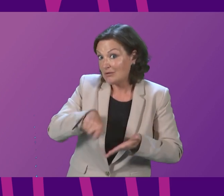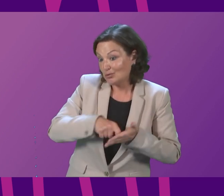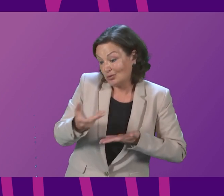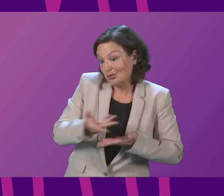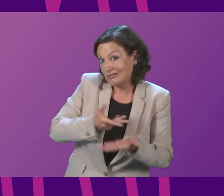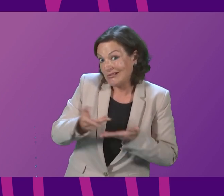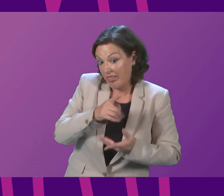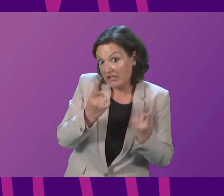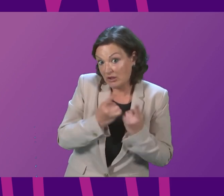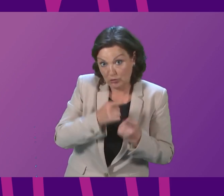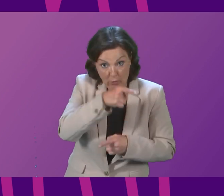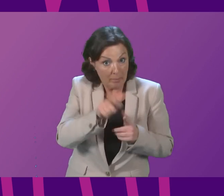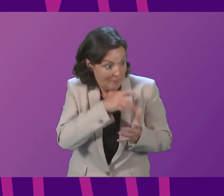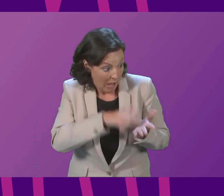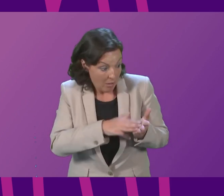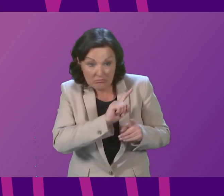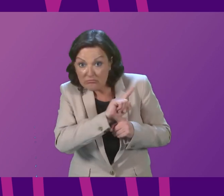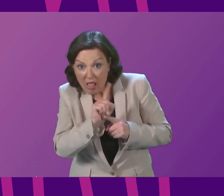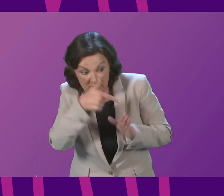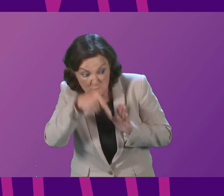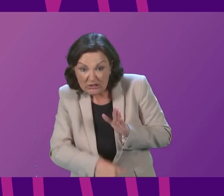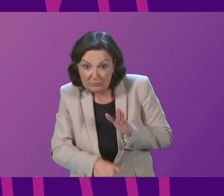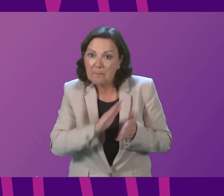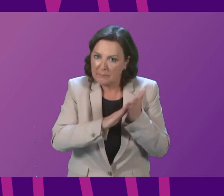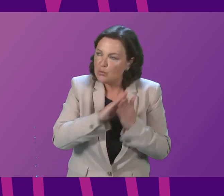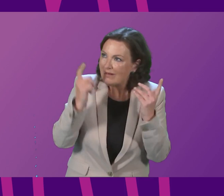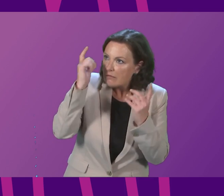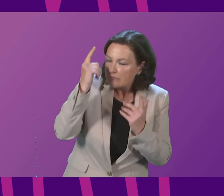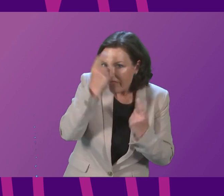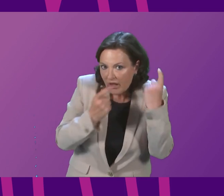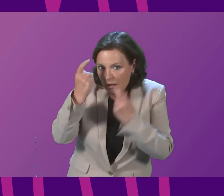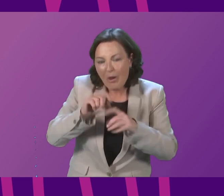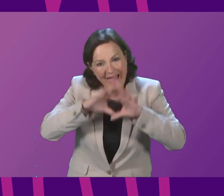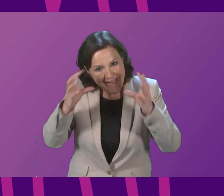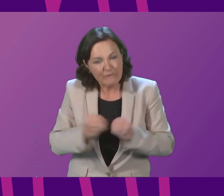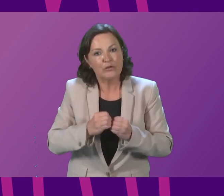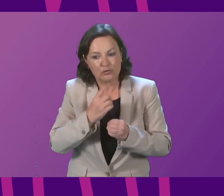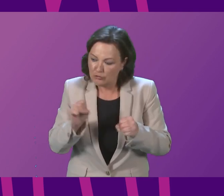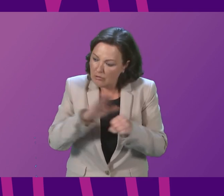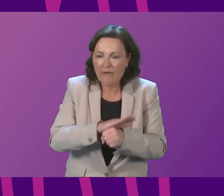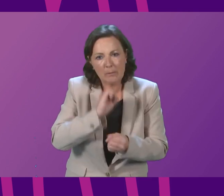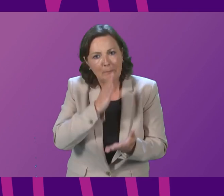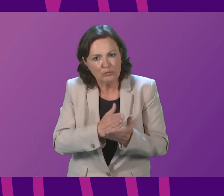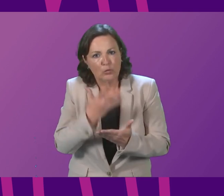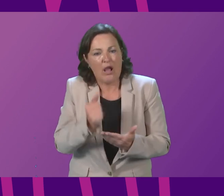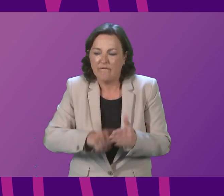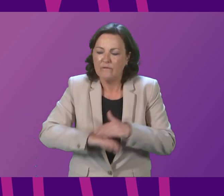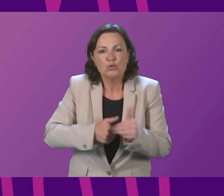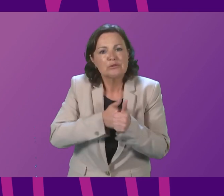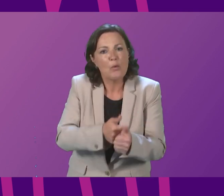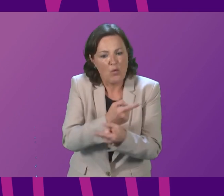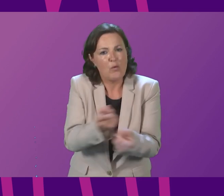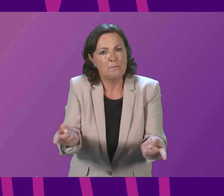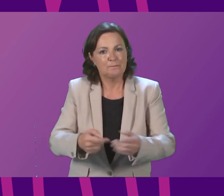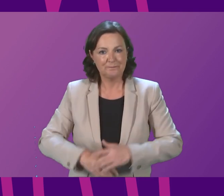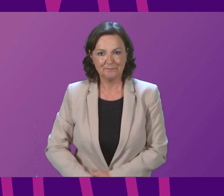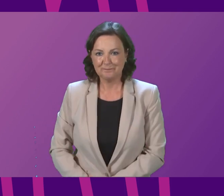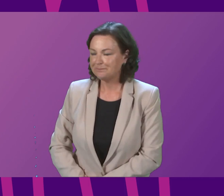issues with Pam Duncan-Glancy, so that we consider everything possible to increase support.